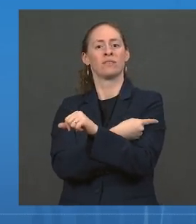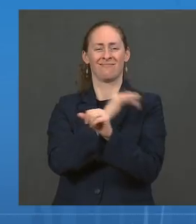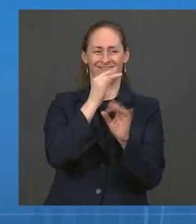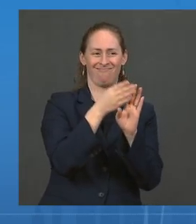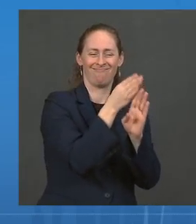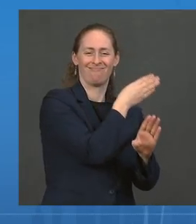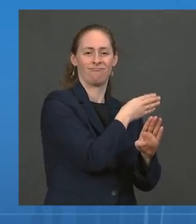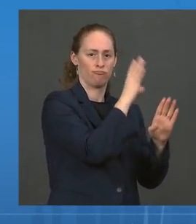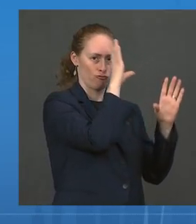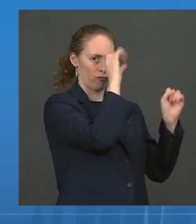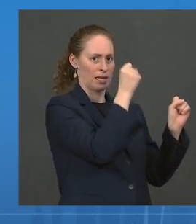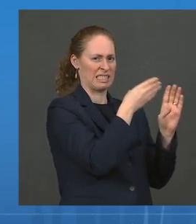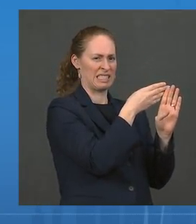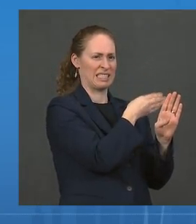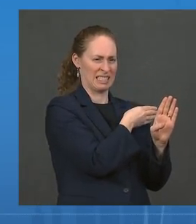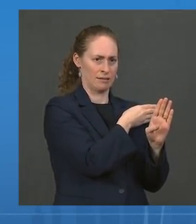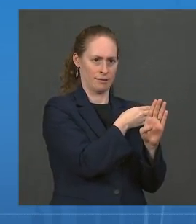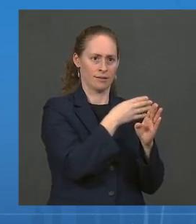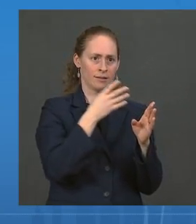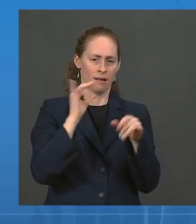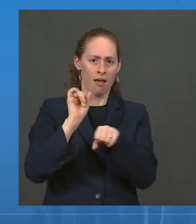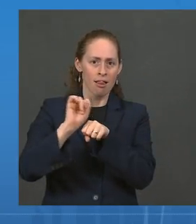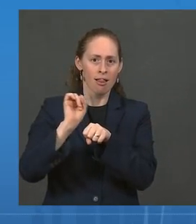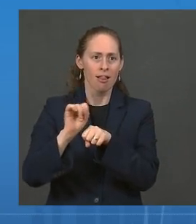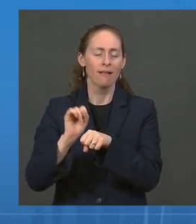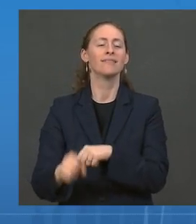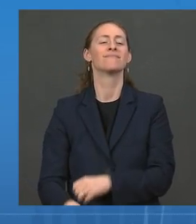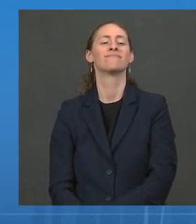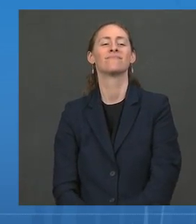Let me end with an update on the global vaccinations program.